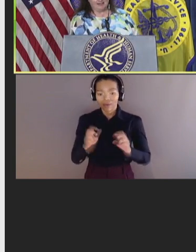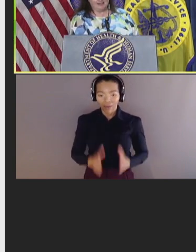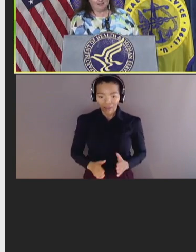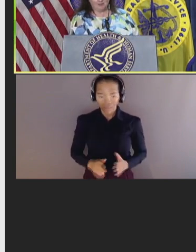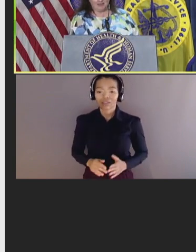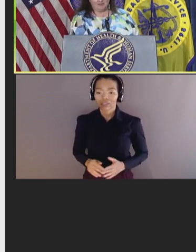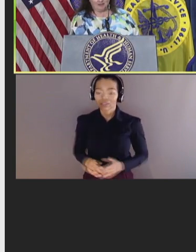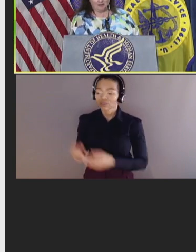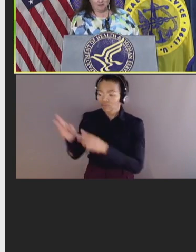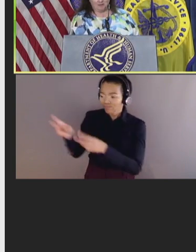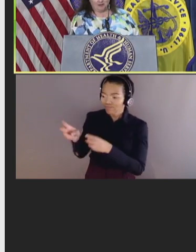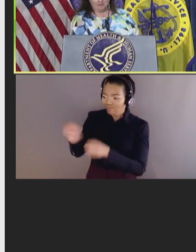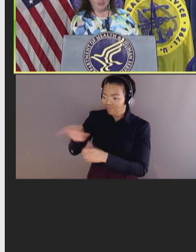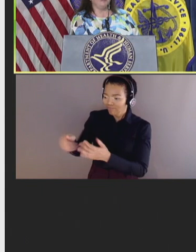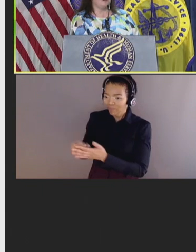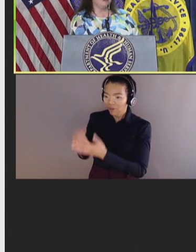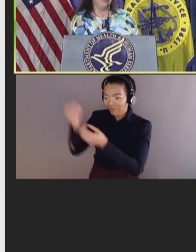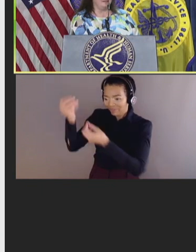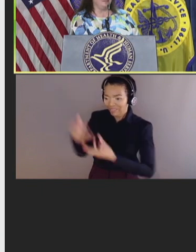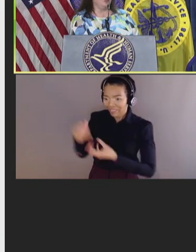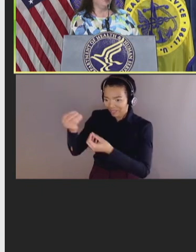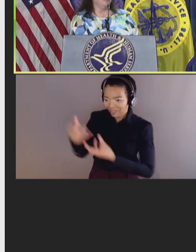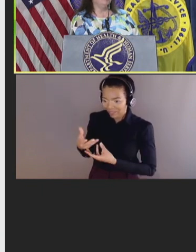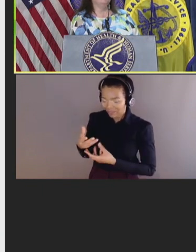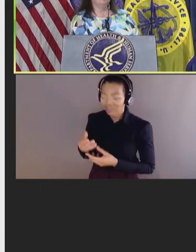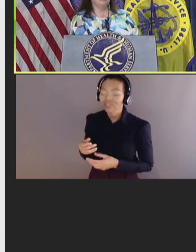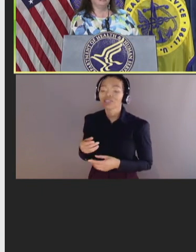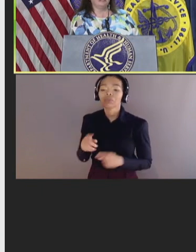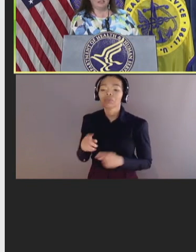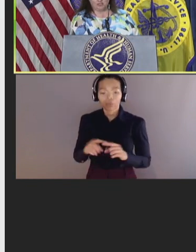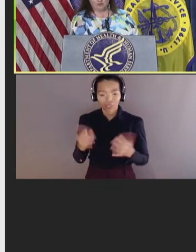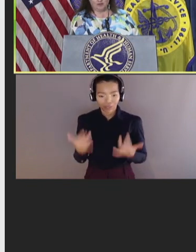So, we have gotten a bit better, and we have automated the tool. We're still looking to